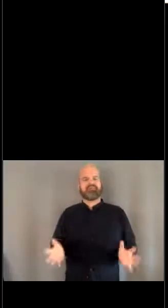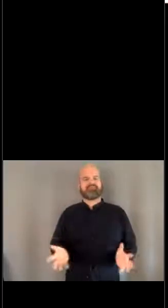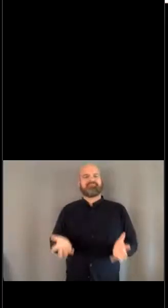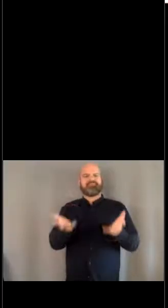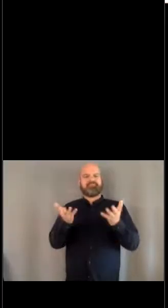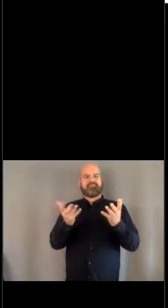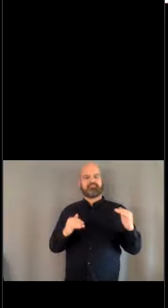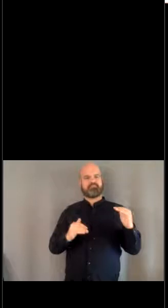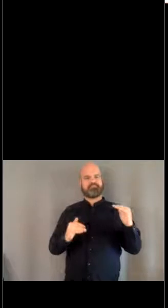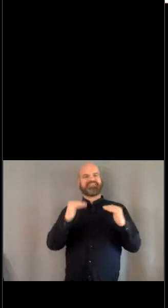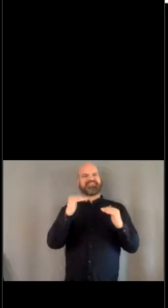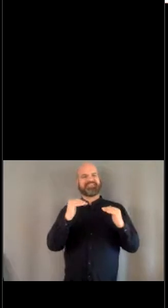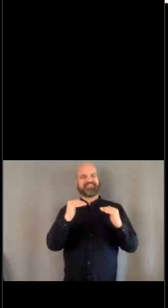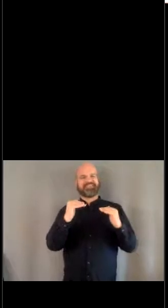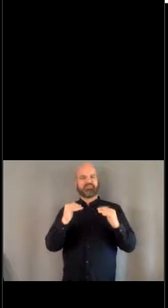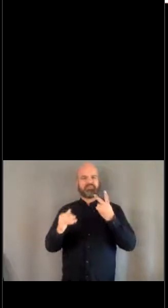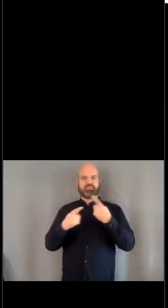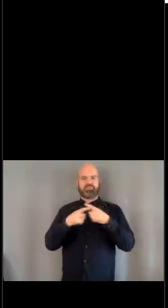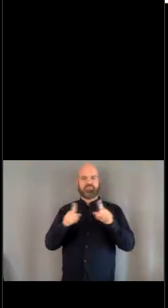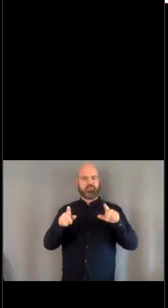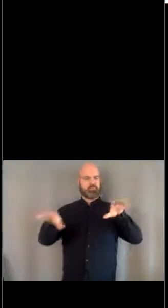So let's think about three different households.